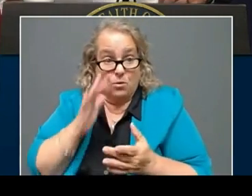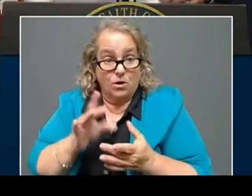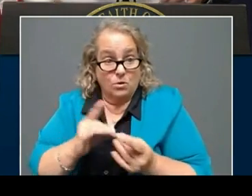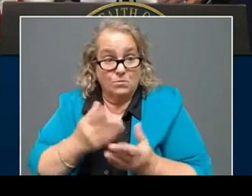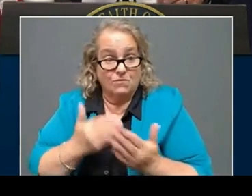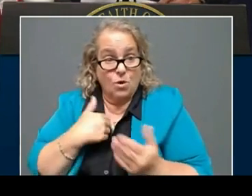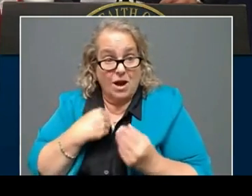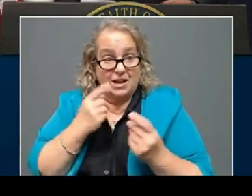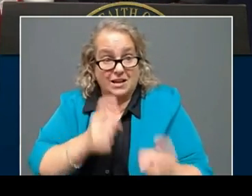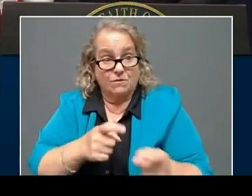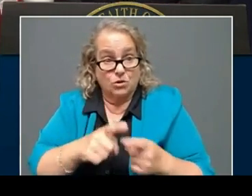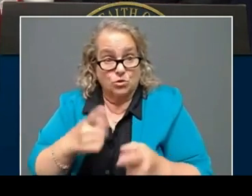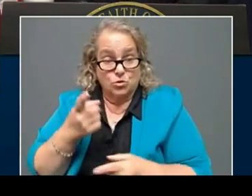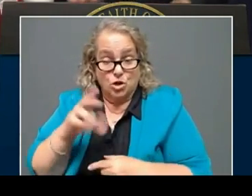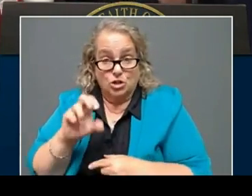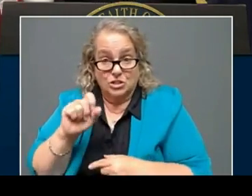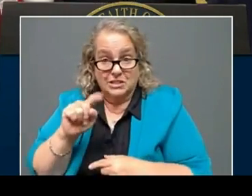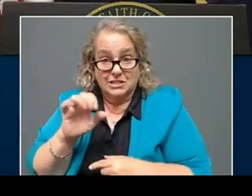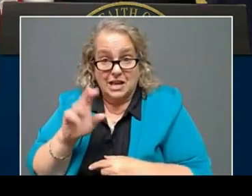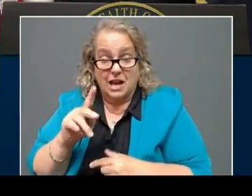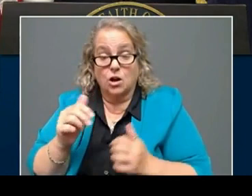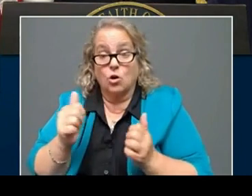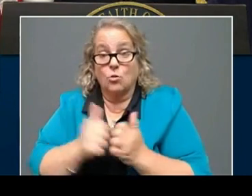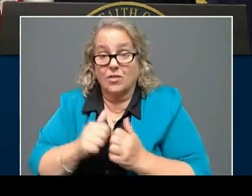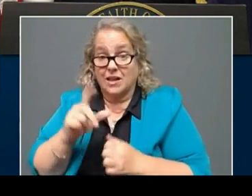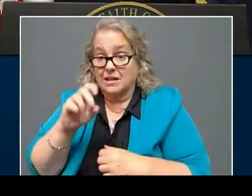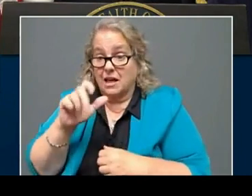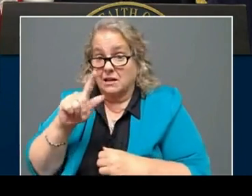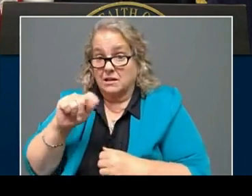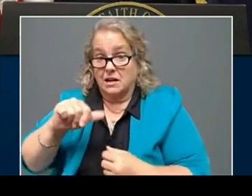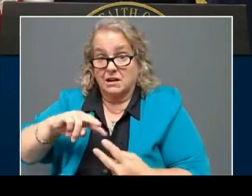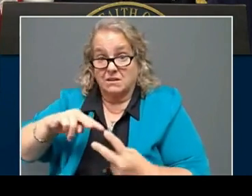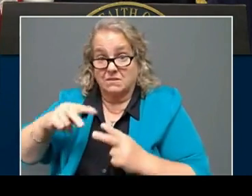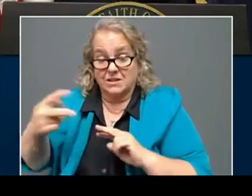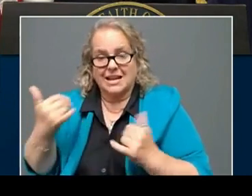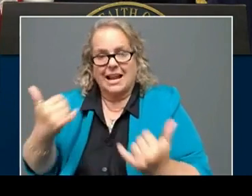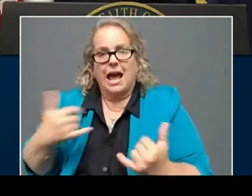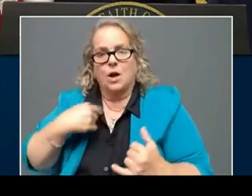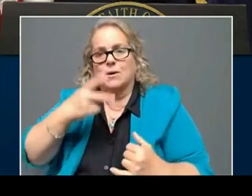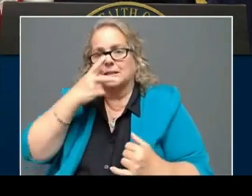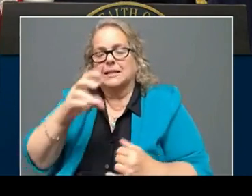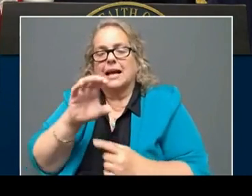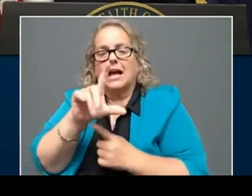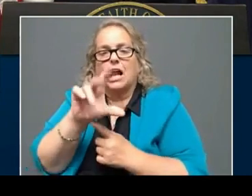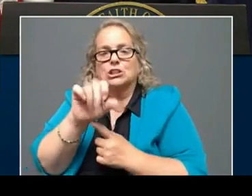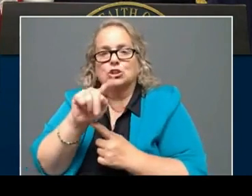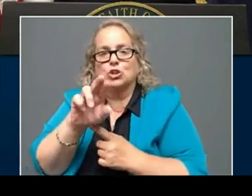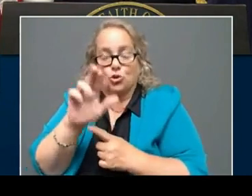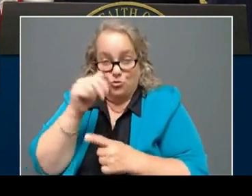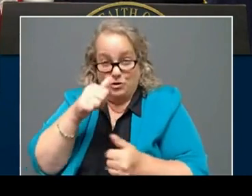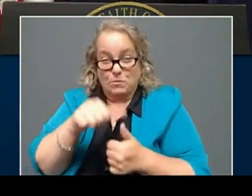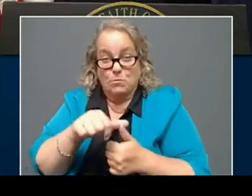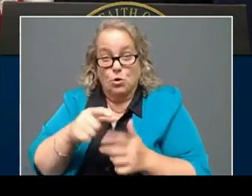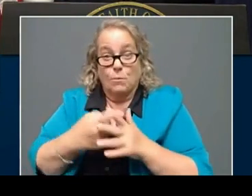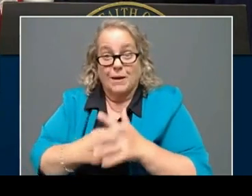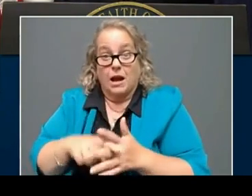with a variant like this. We are now seeing the return of clusters. Remember especially in the beginning of covid, we would talk about how we would see a